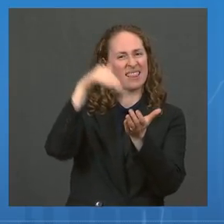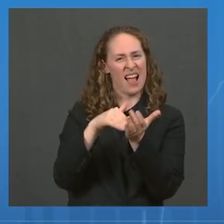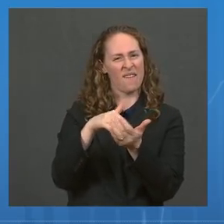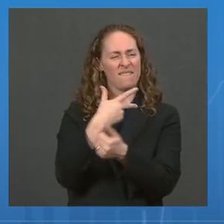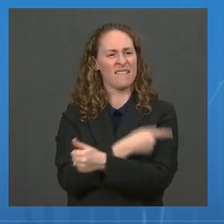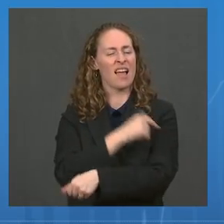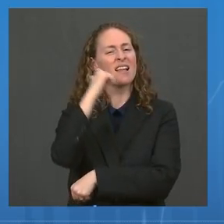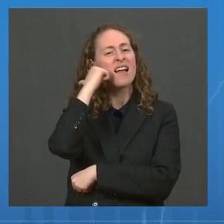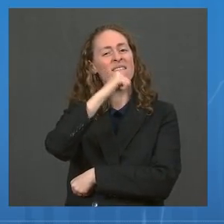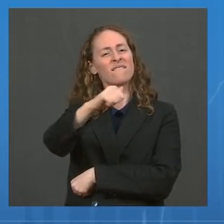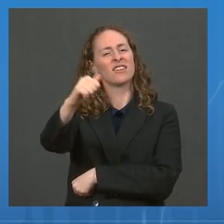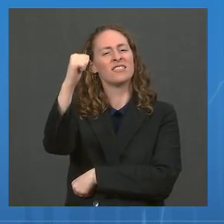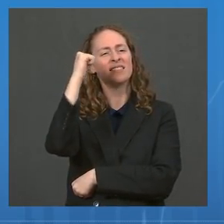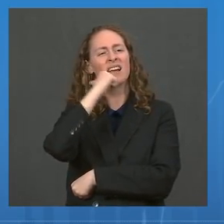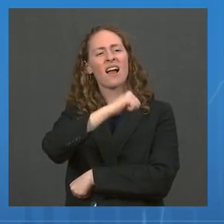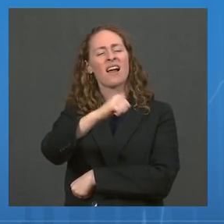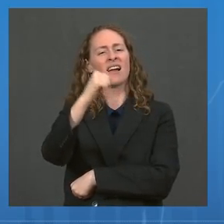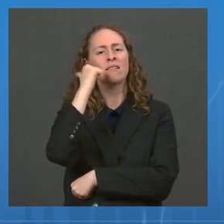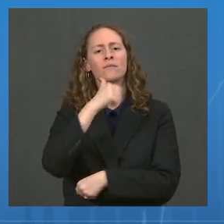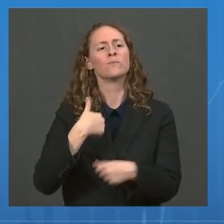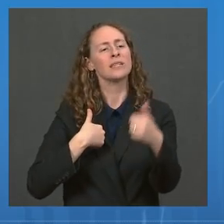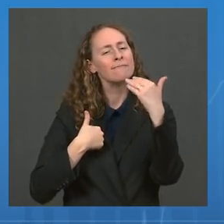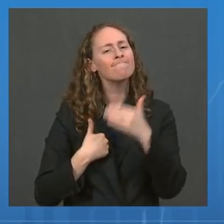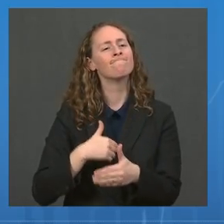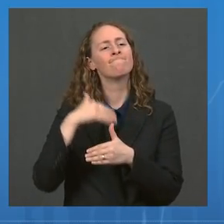We are on pace to administer 24 million shots in September.